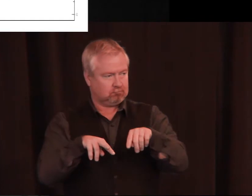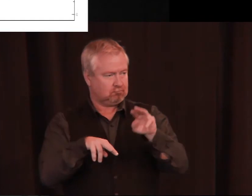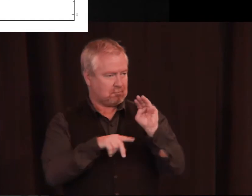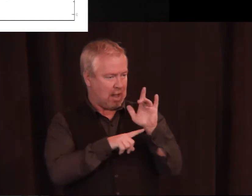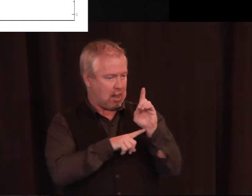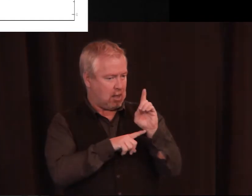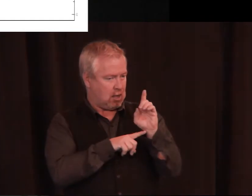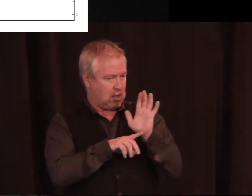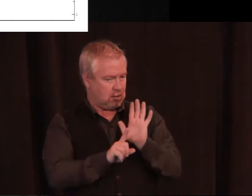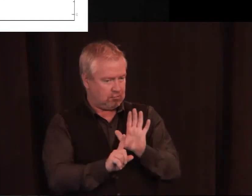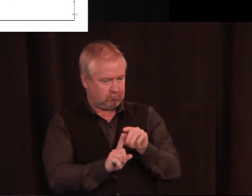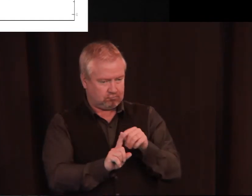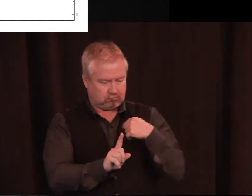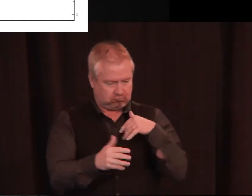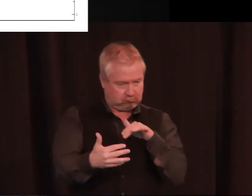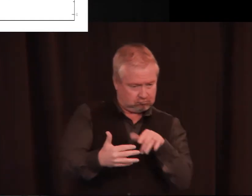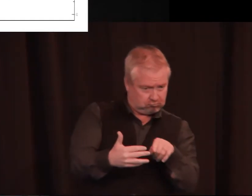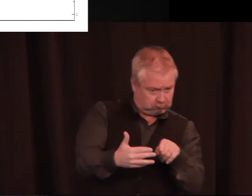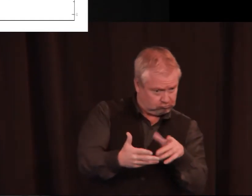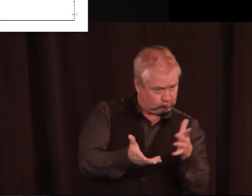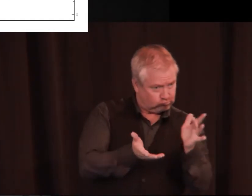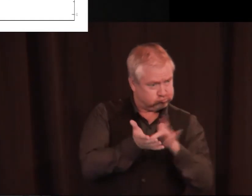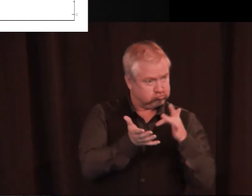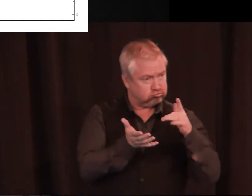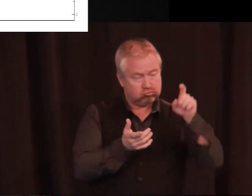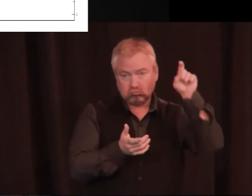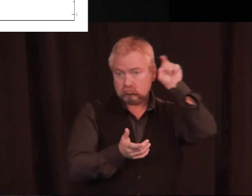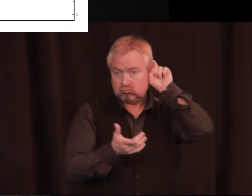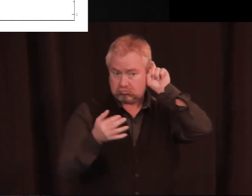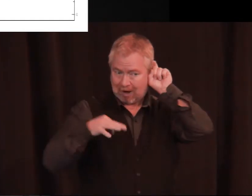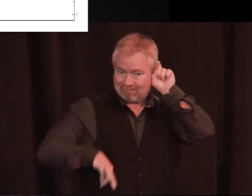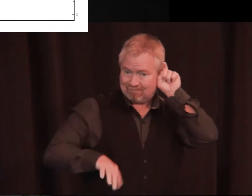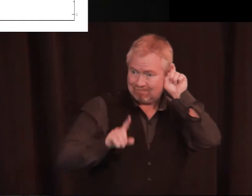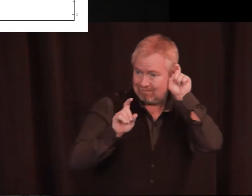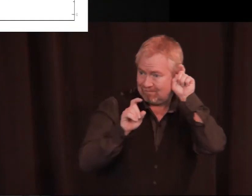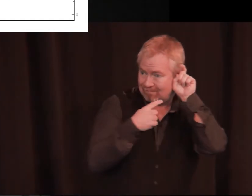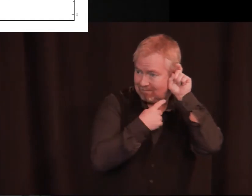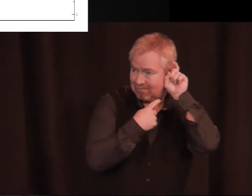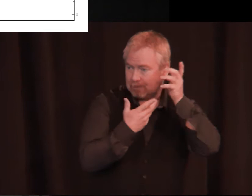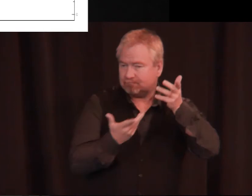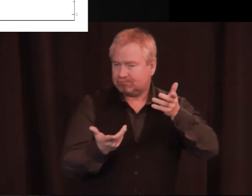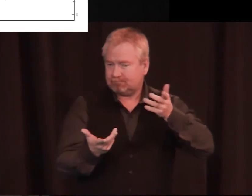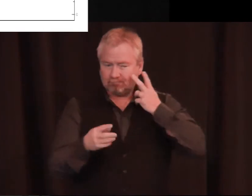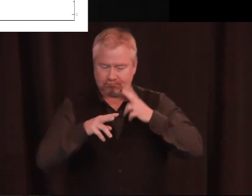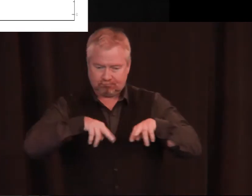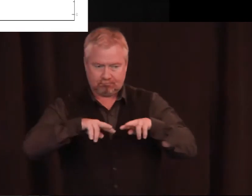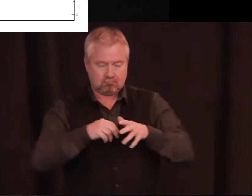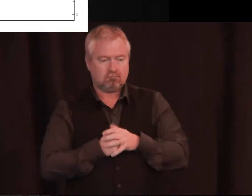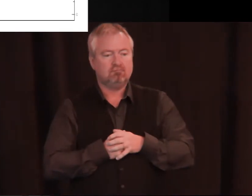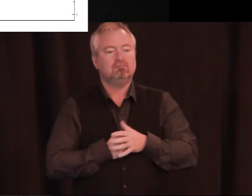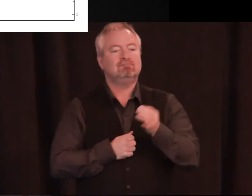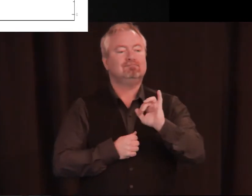do they get benefits from consistent hearing aid use. And we had children who had not been fit with hearing aids at all